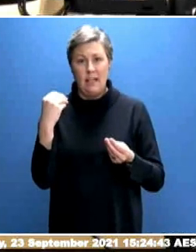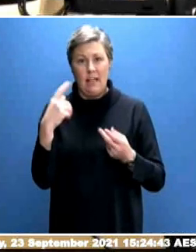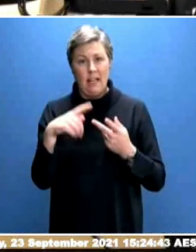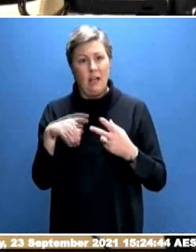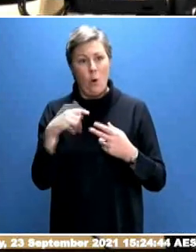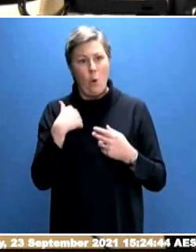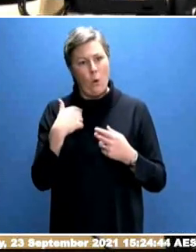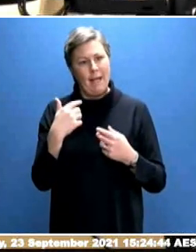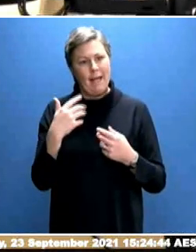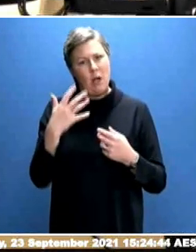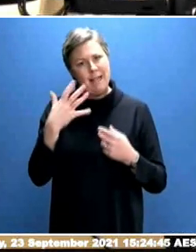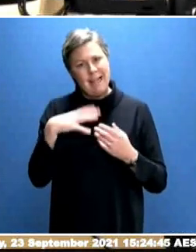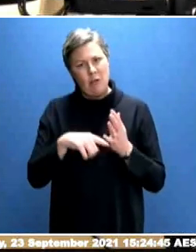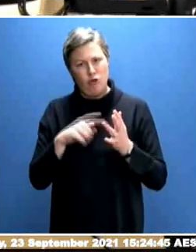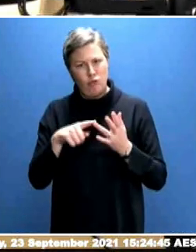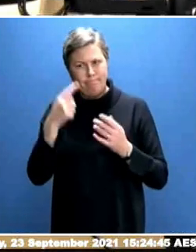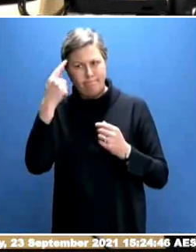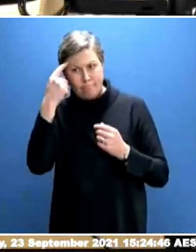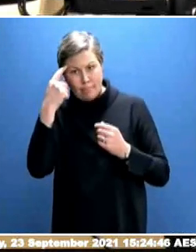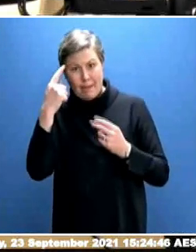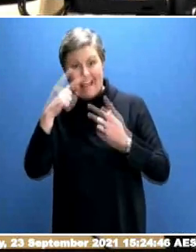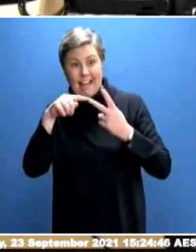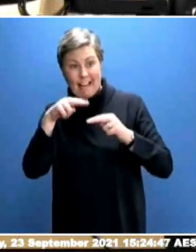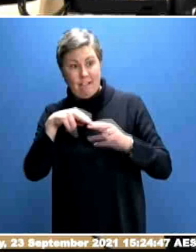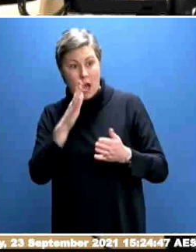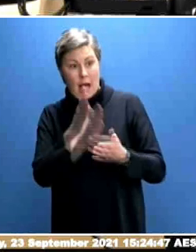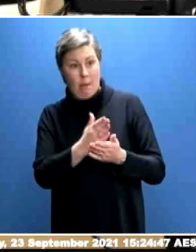what may happen and what might be in the legislative model, and whether